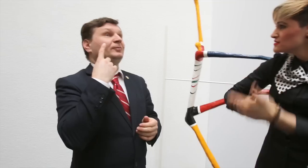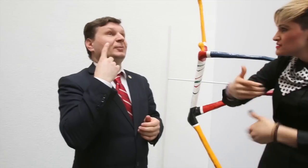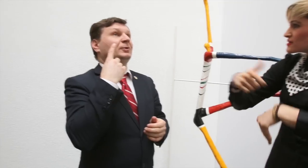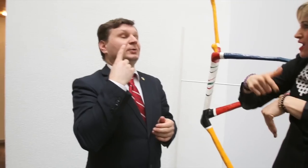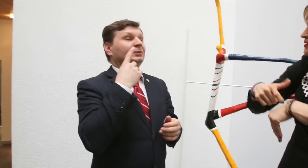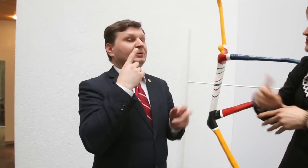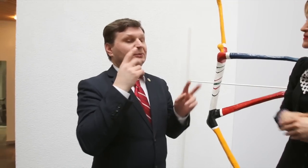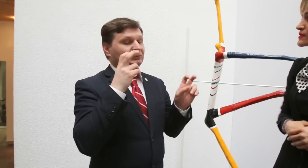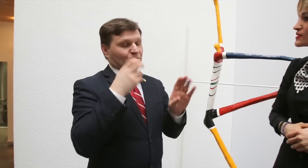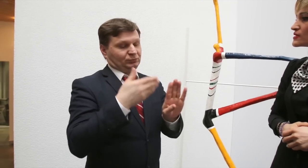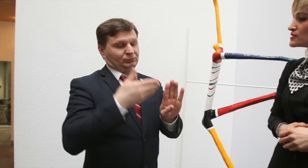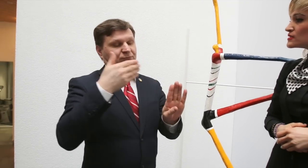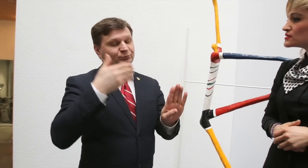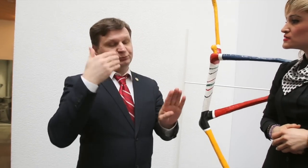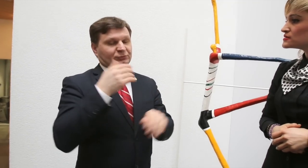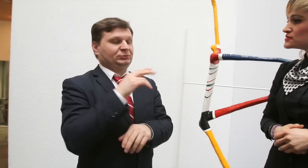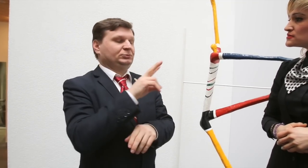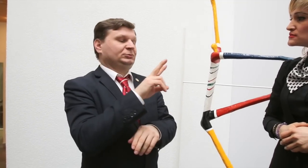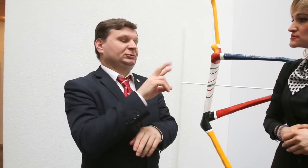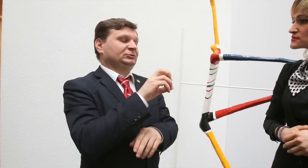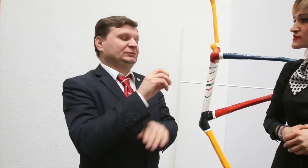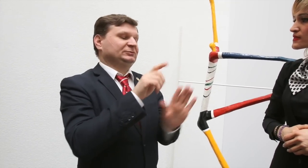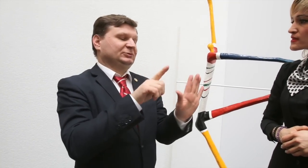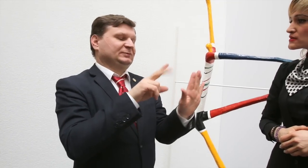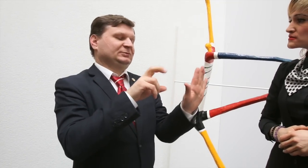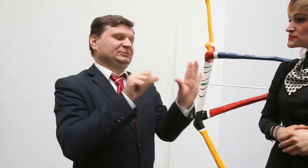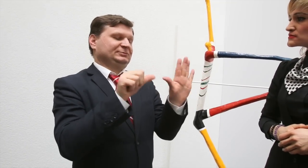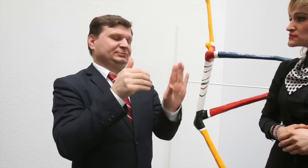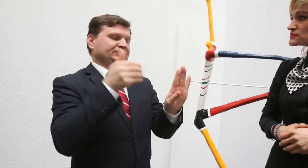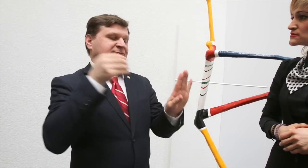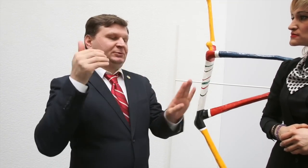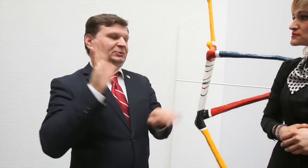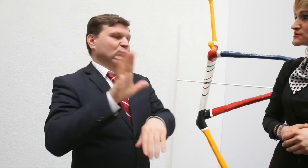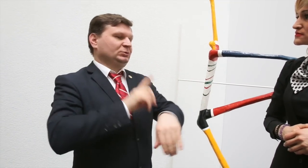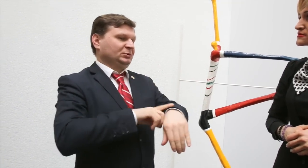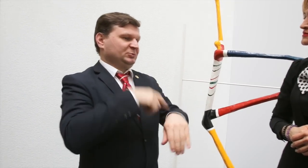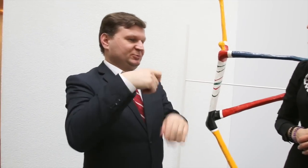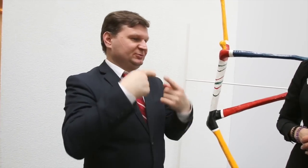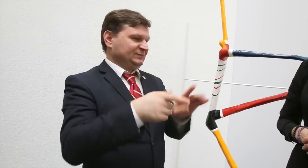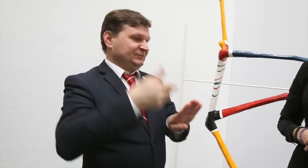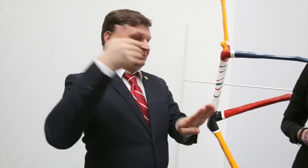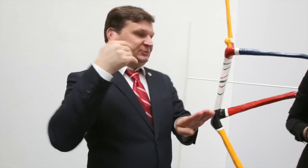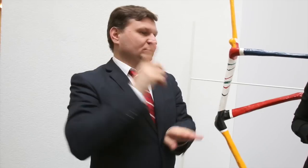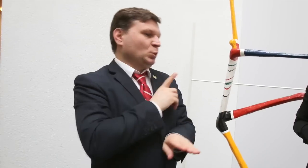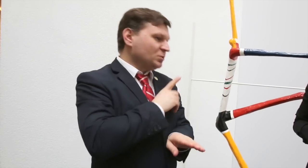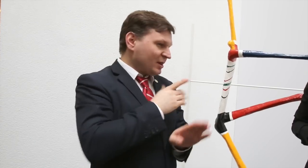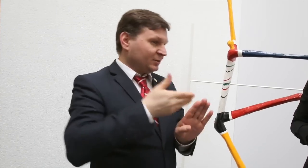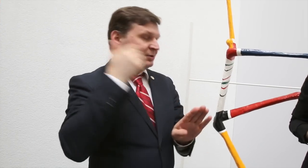In 2006, the past ICSD President, Donalda Ammons did approach